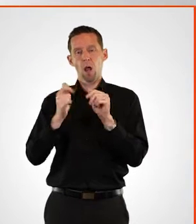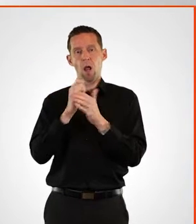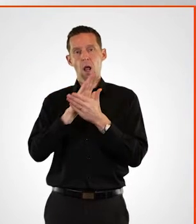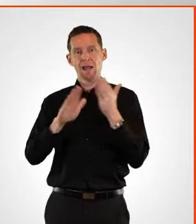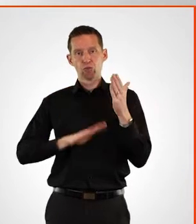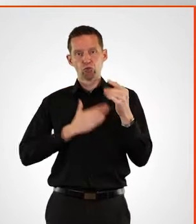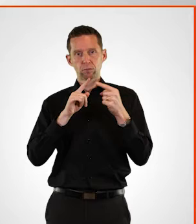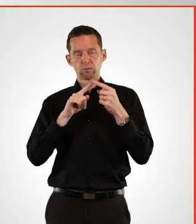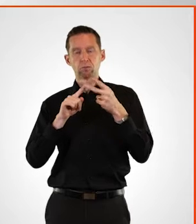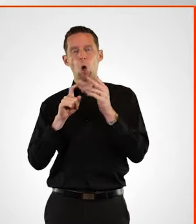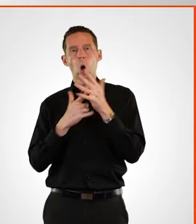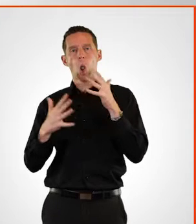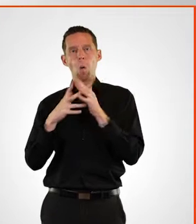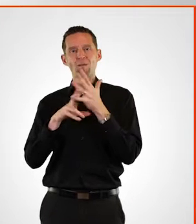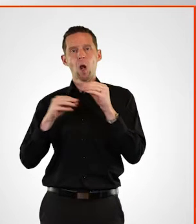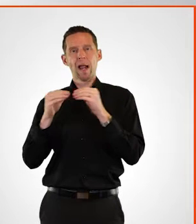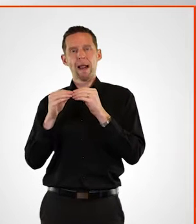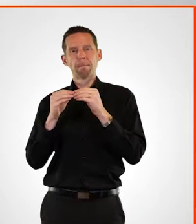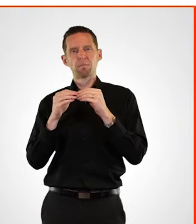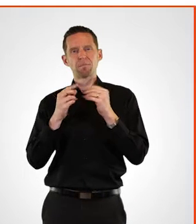high interest, low vocabulary resources.